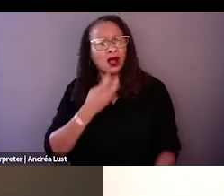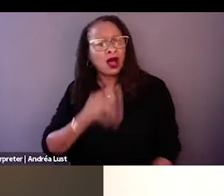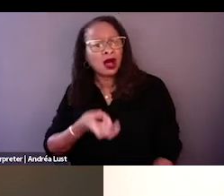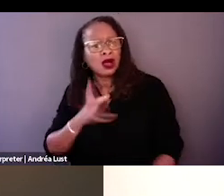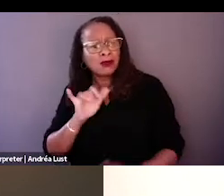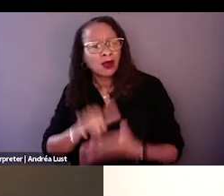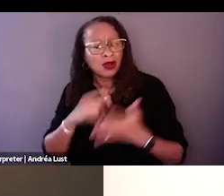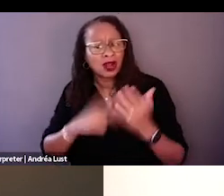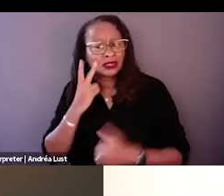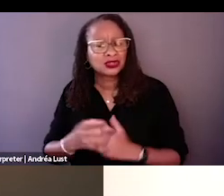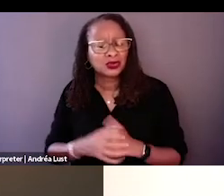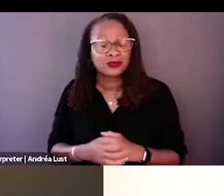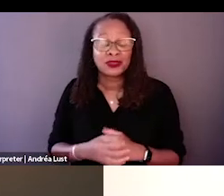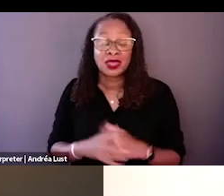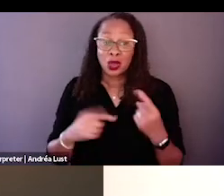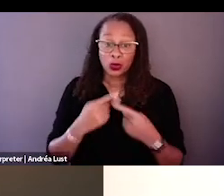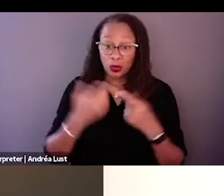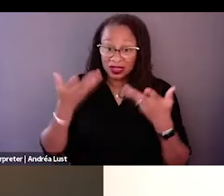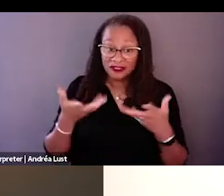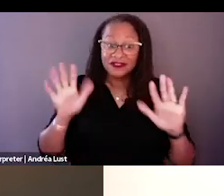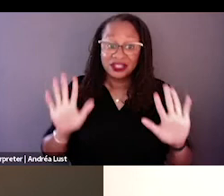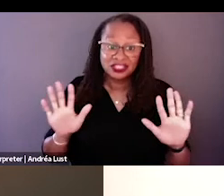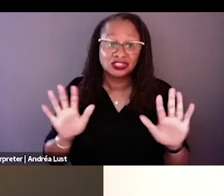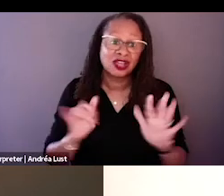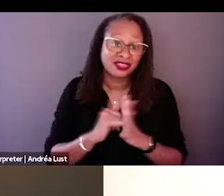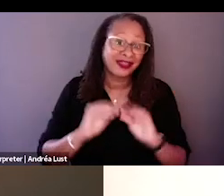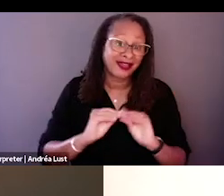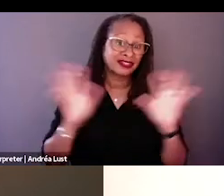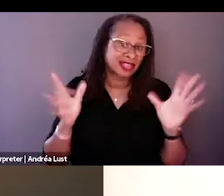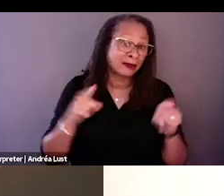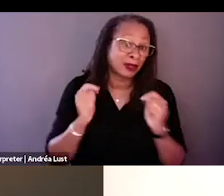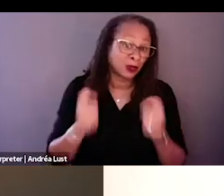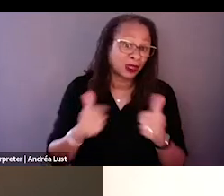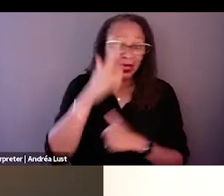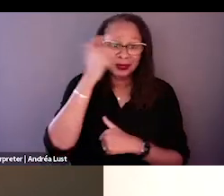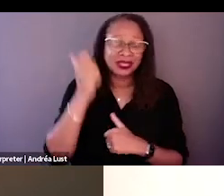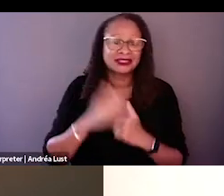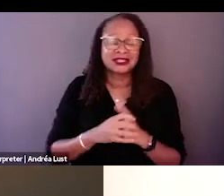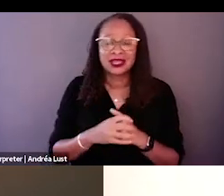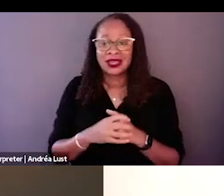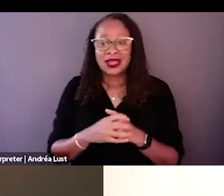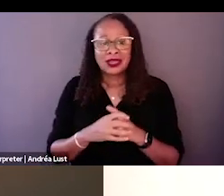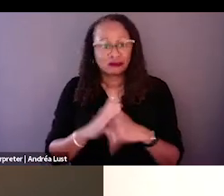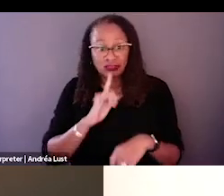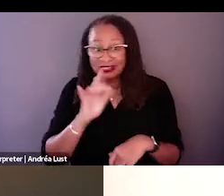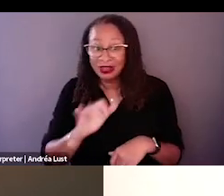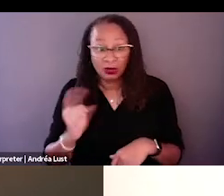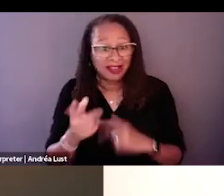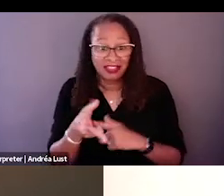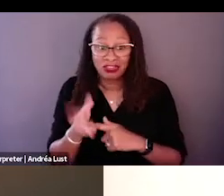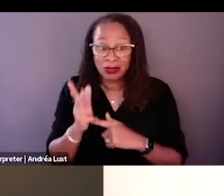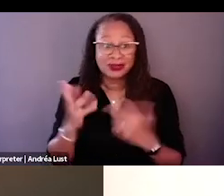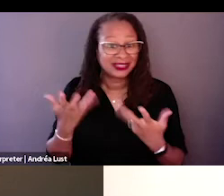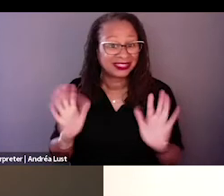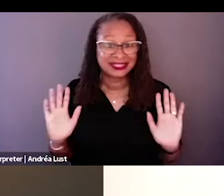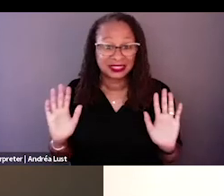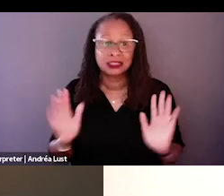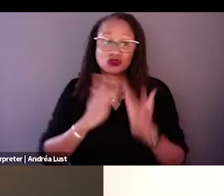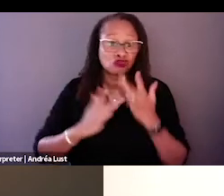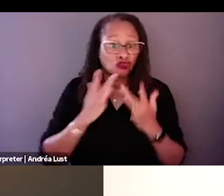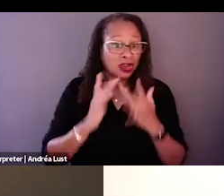I started feeling there was a lot more to investigate and show and make the movie longer, just to